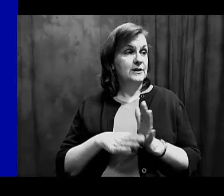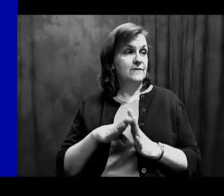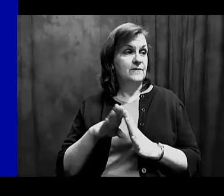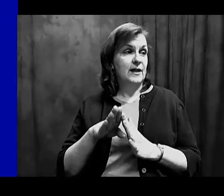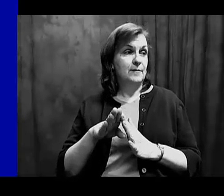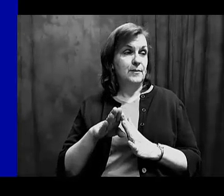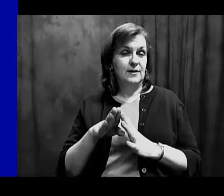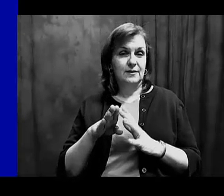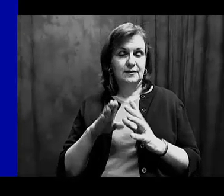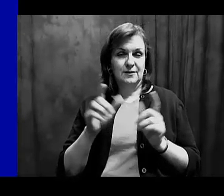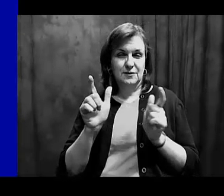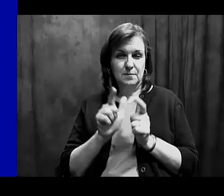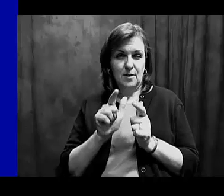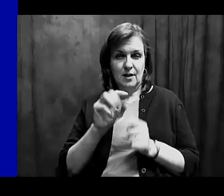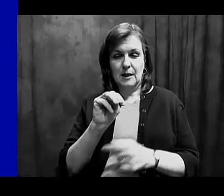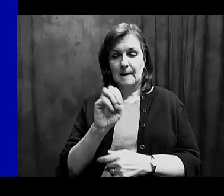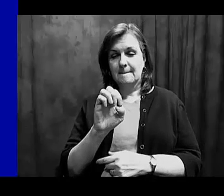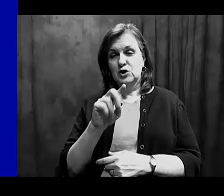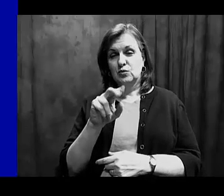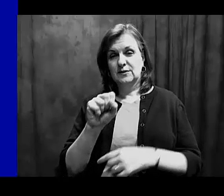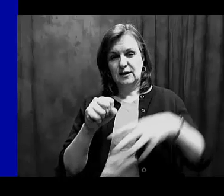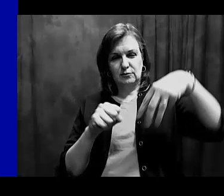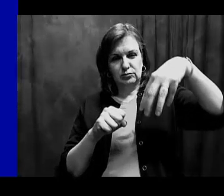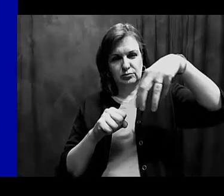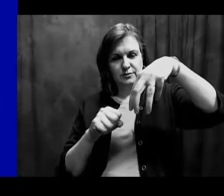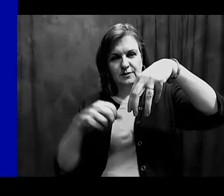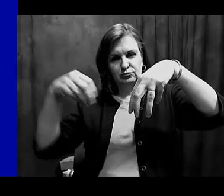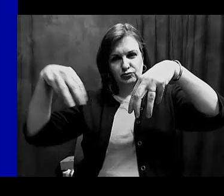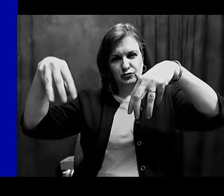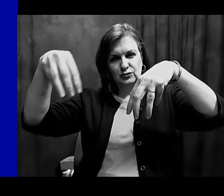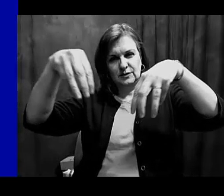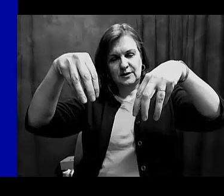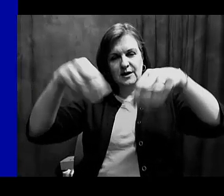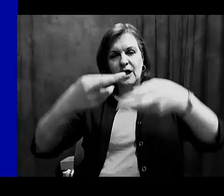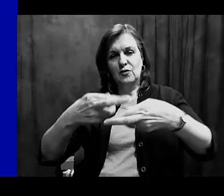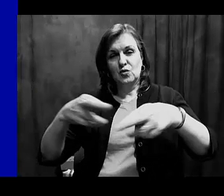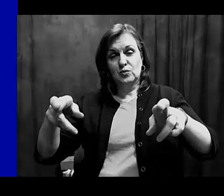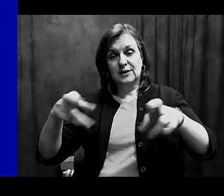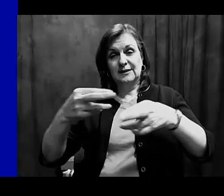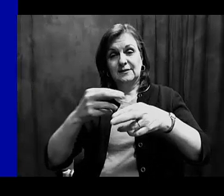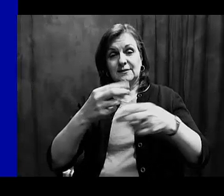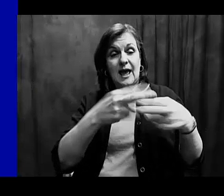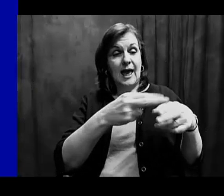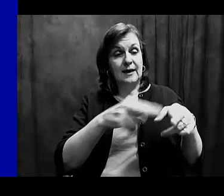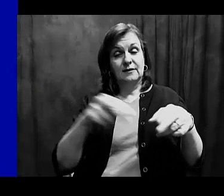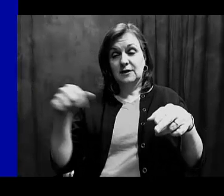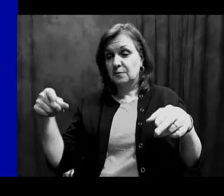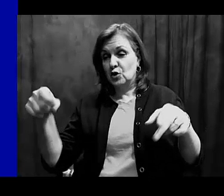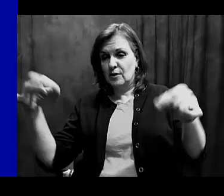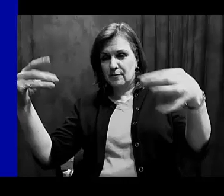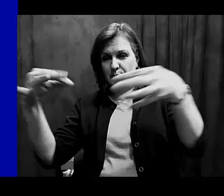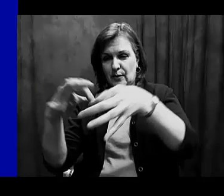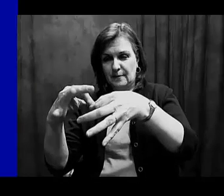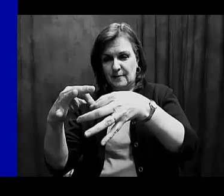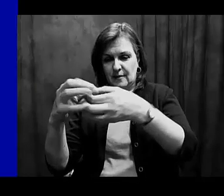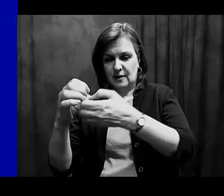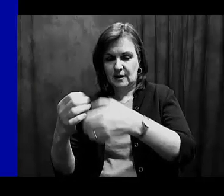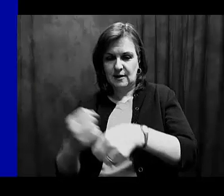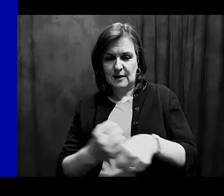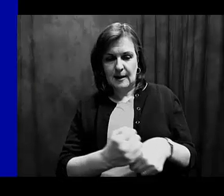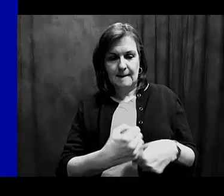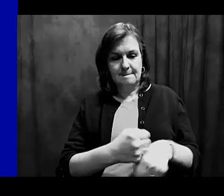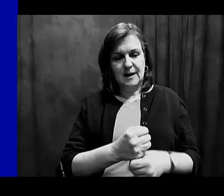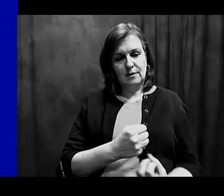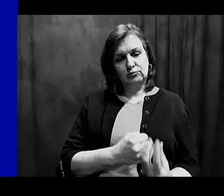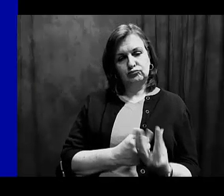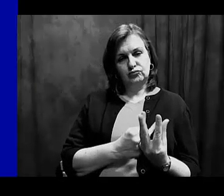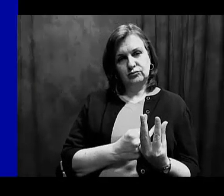we look at this development of these little tiny medusa's that will go out and release the eggs and sperm